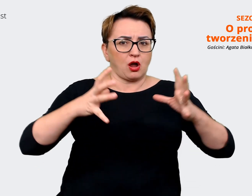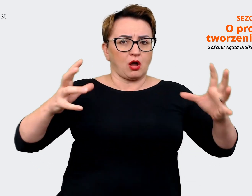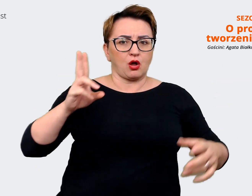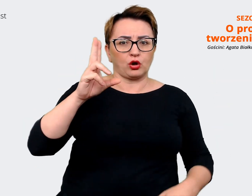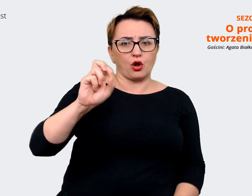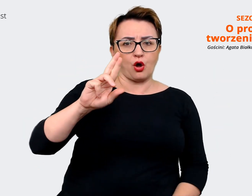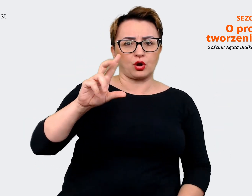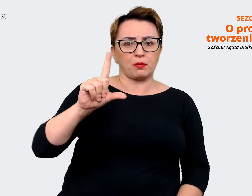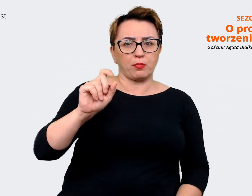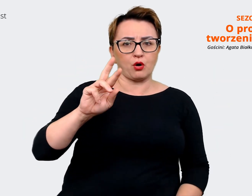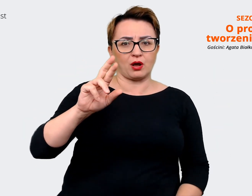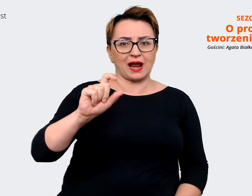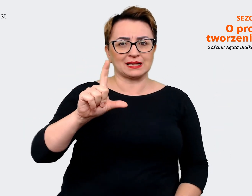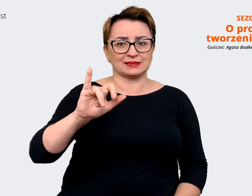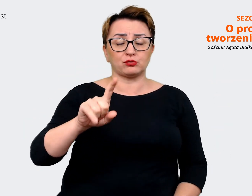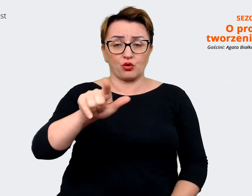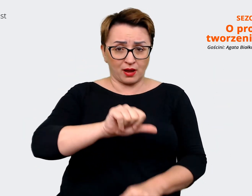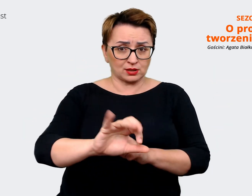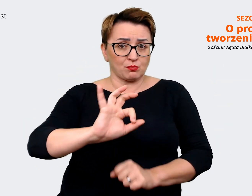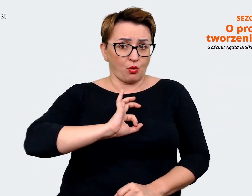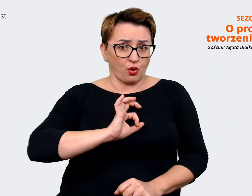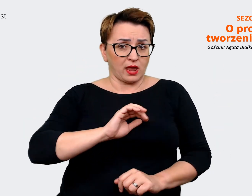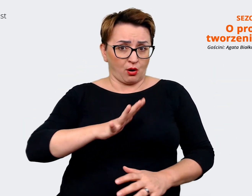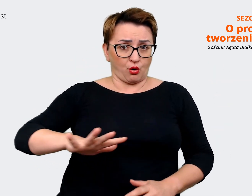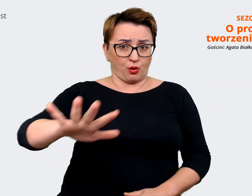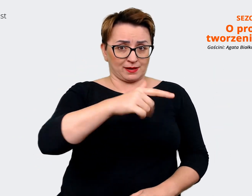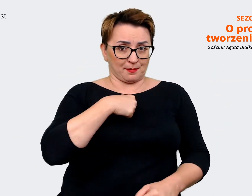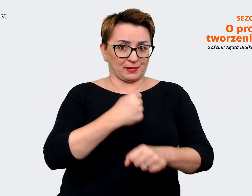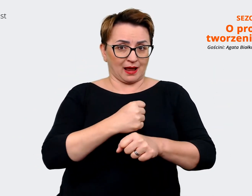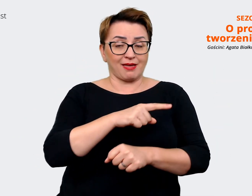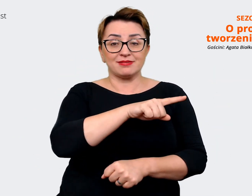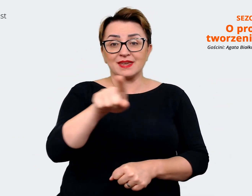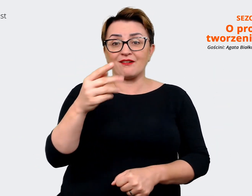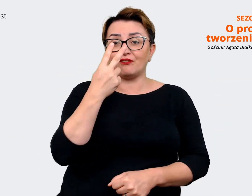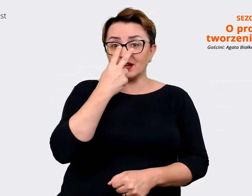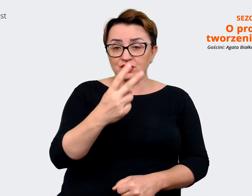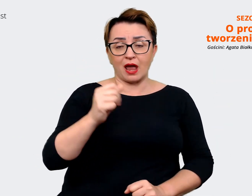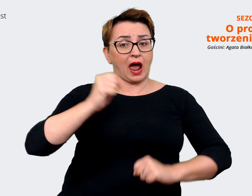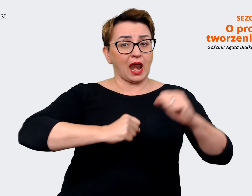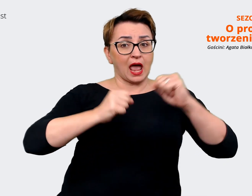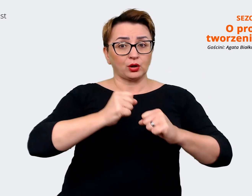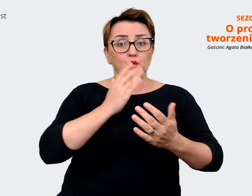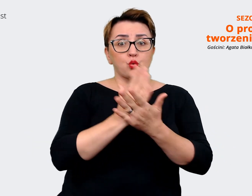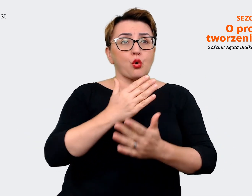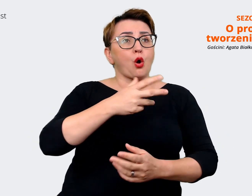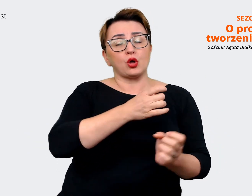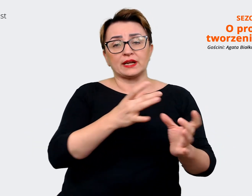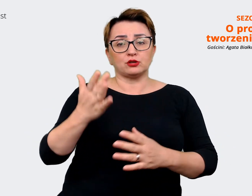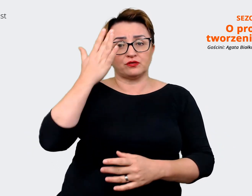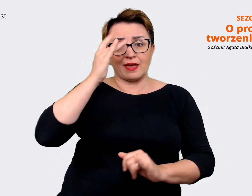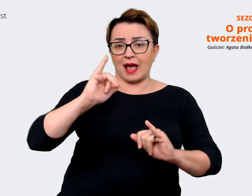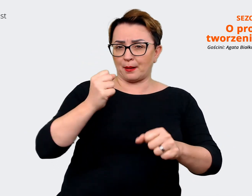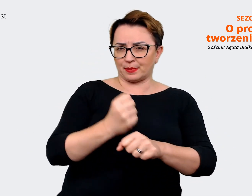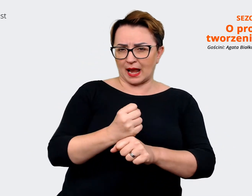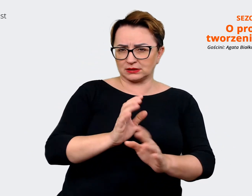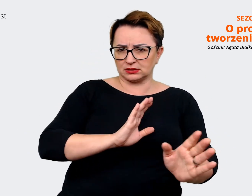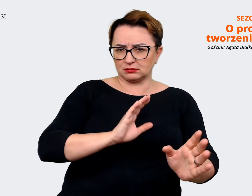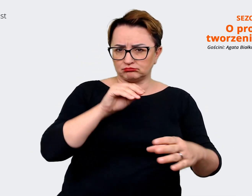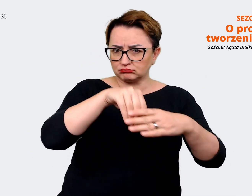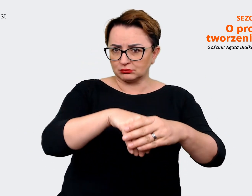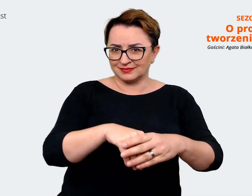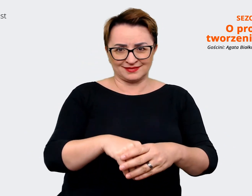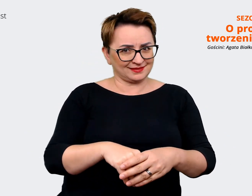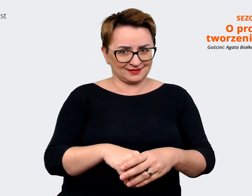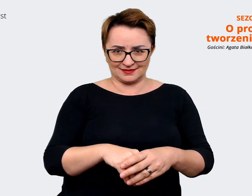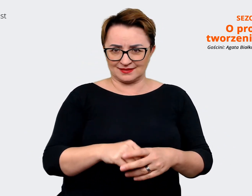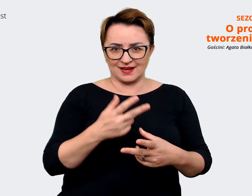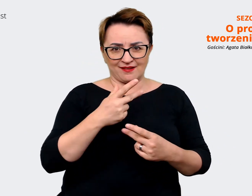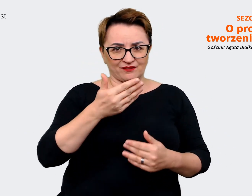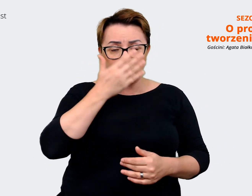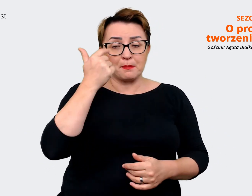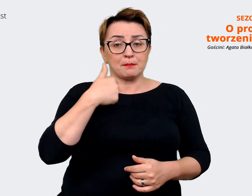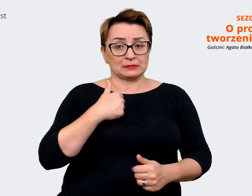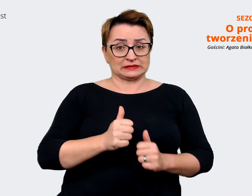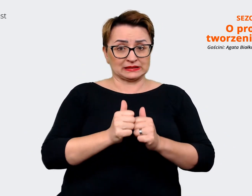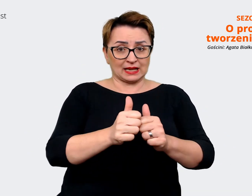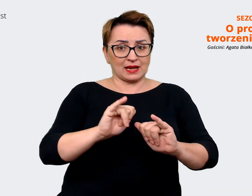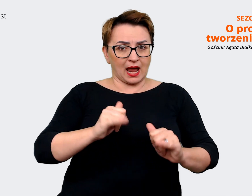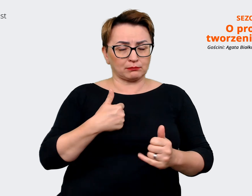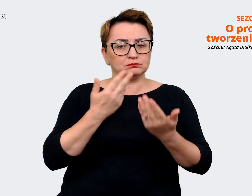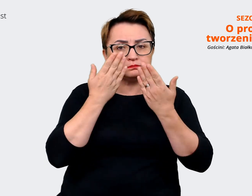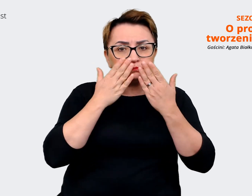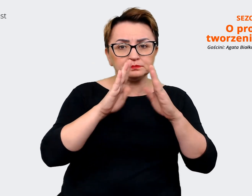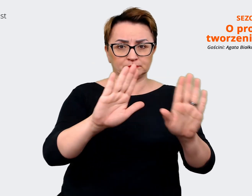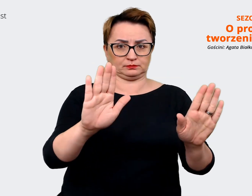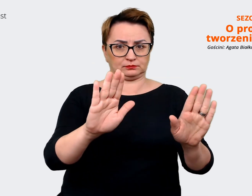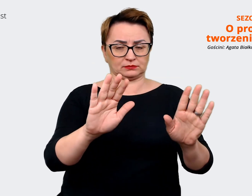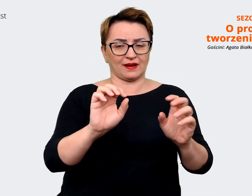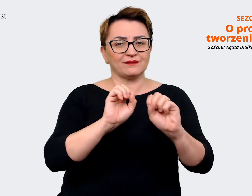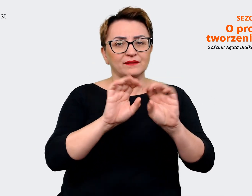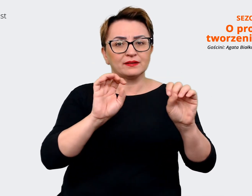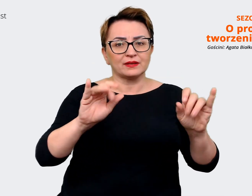So, seeing Allegro doesn't necessarily mean you know what kind of job you can find here. Our task is also to present and familiarize people with the career paths available for them.